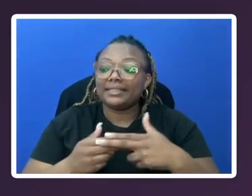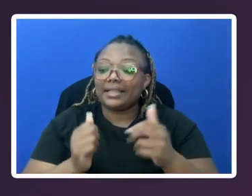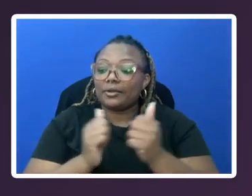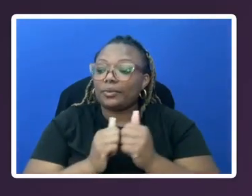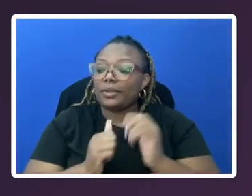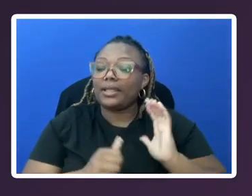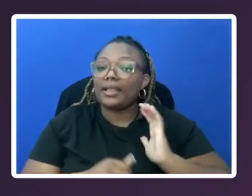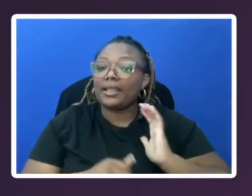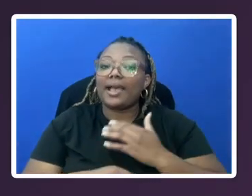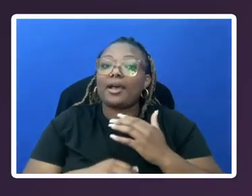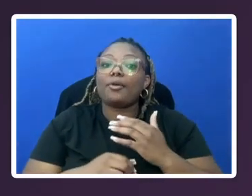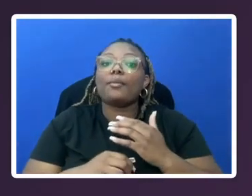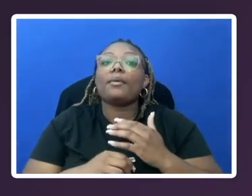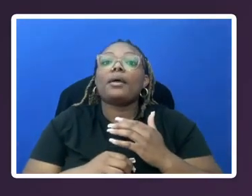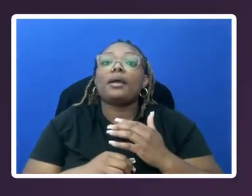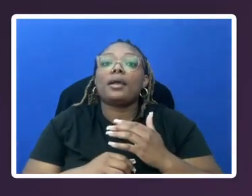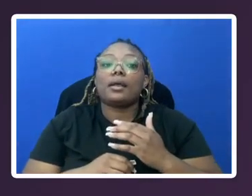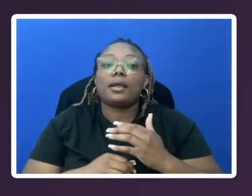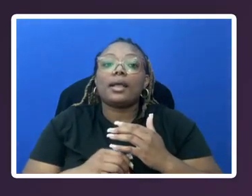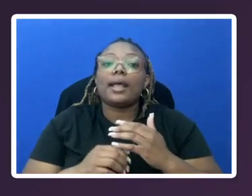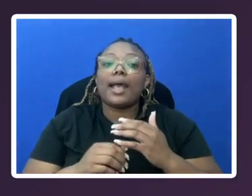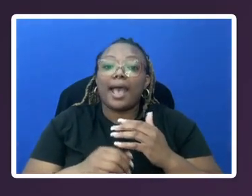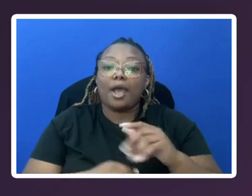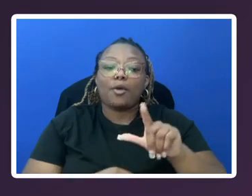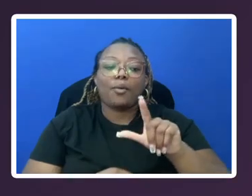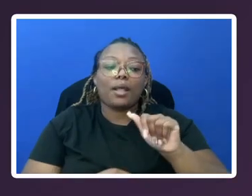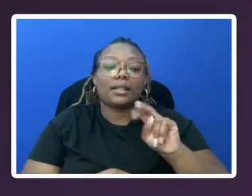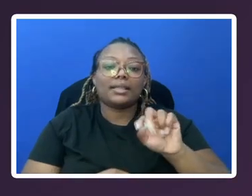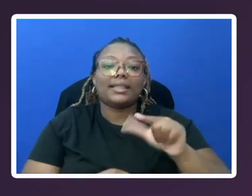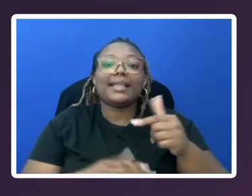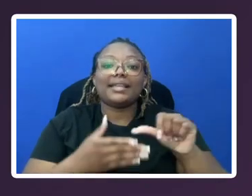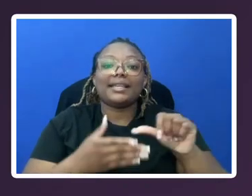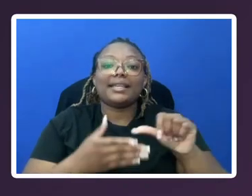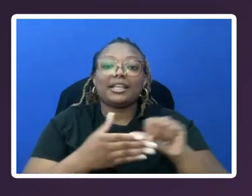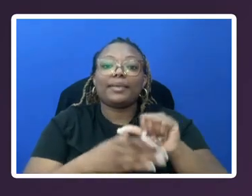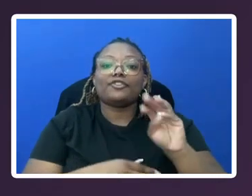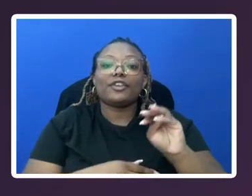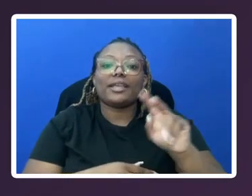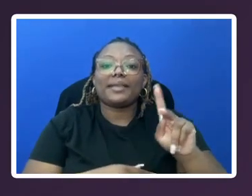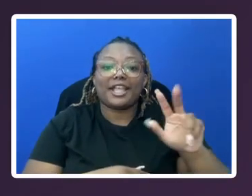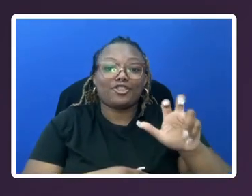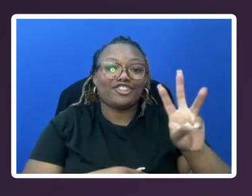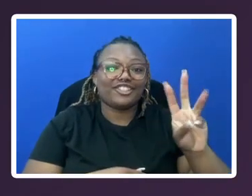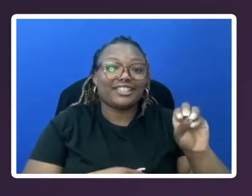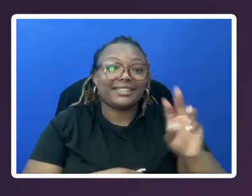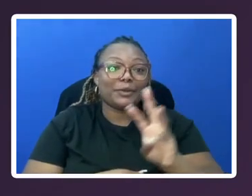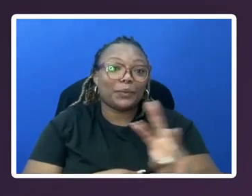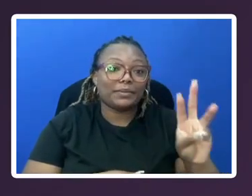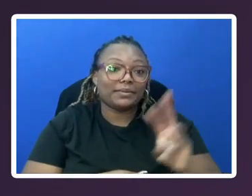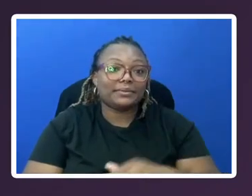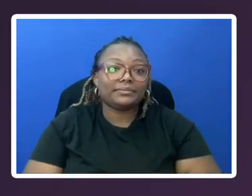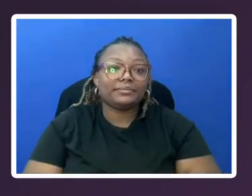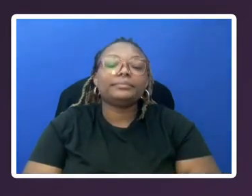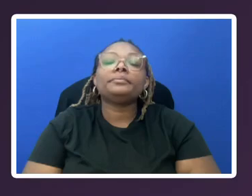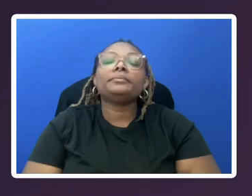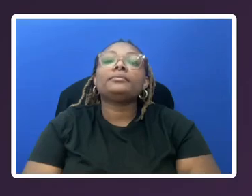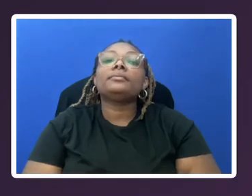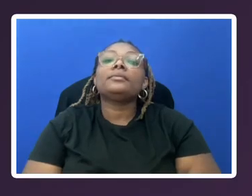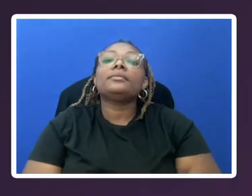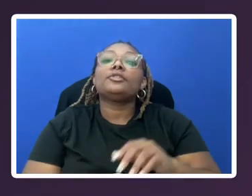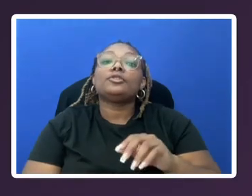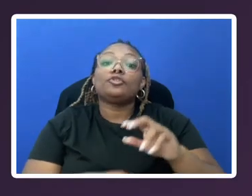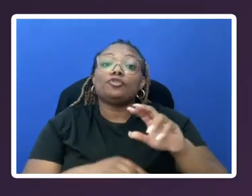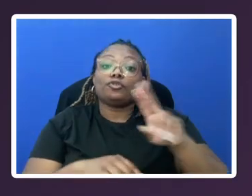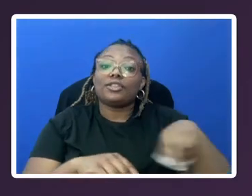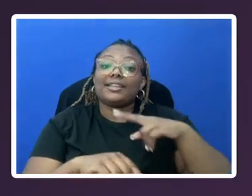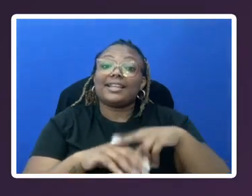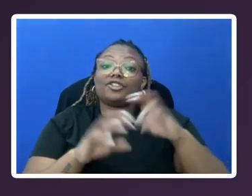NK360. Through the National Education Initiative, Native Knowledge 360,